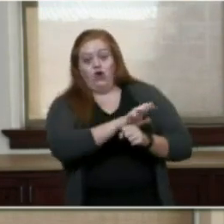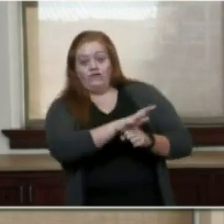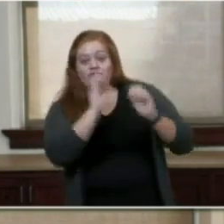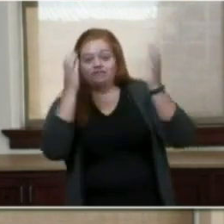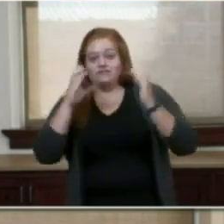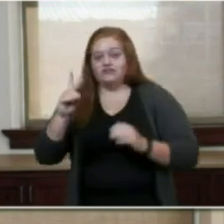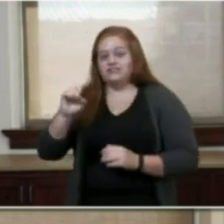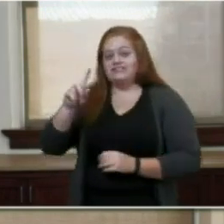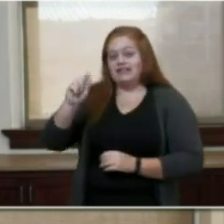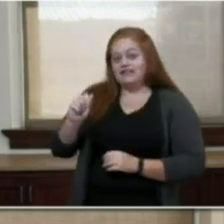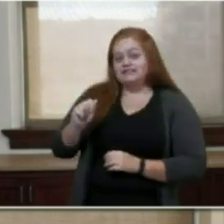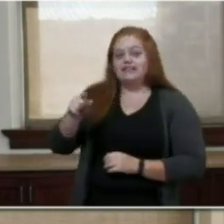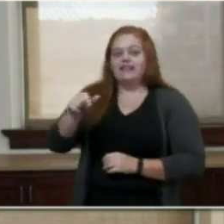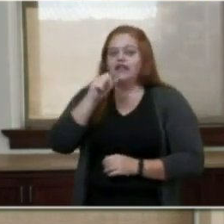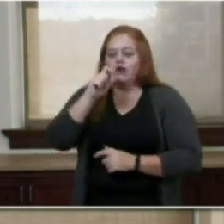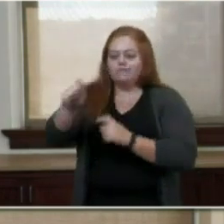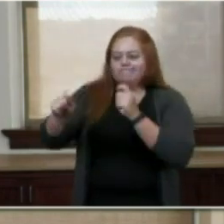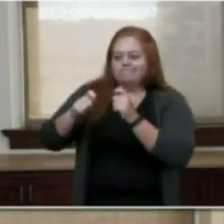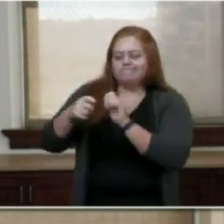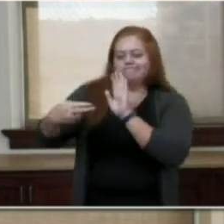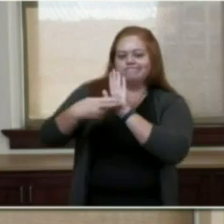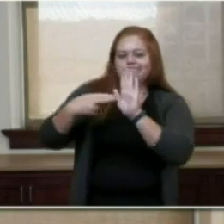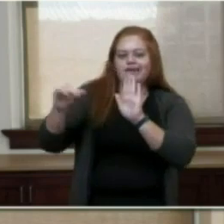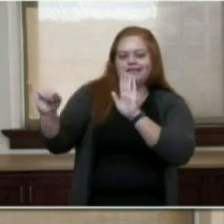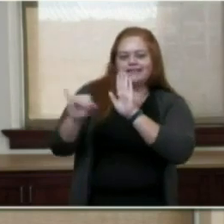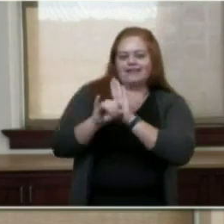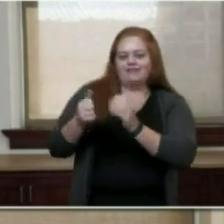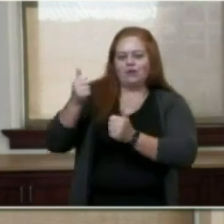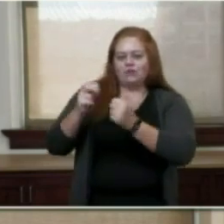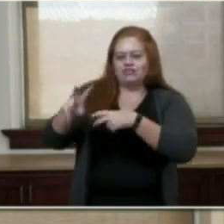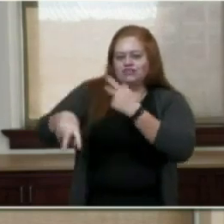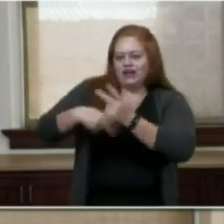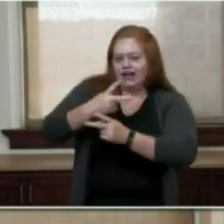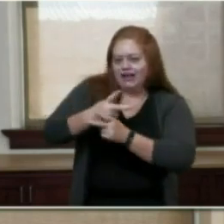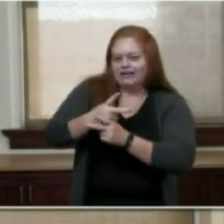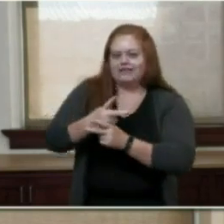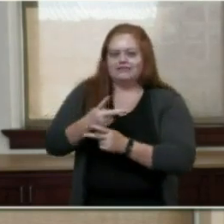aren't type for the variant and there's a quite a delay. And when we get the information back,